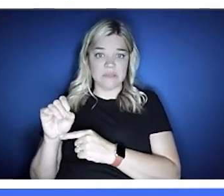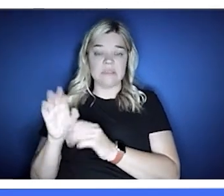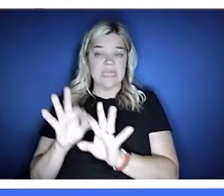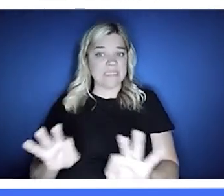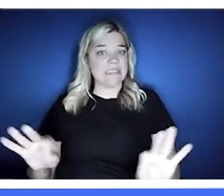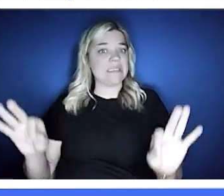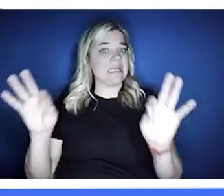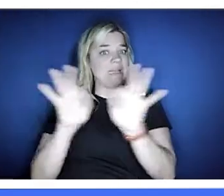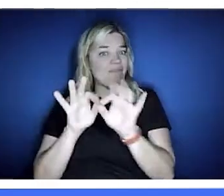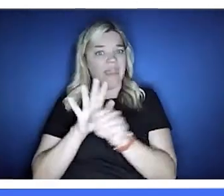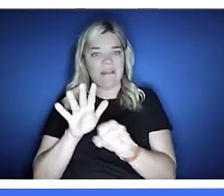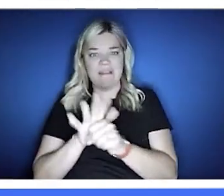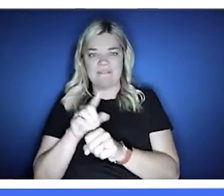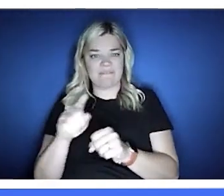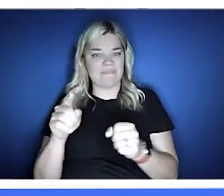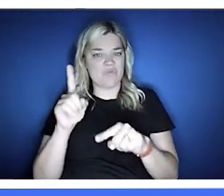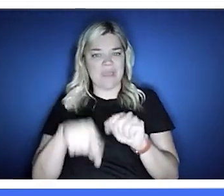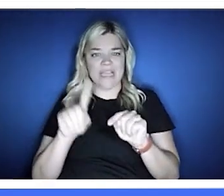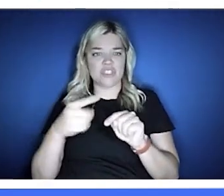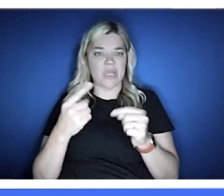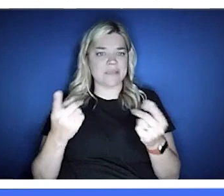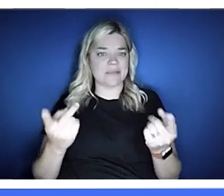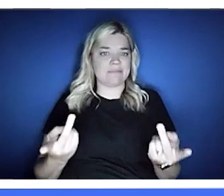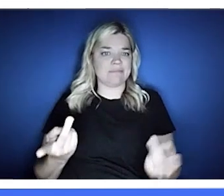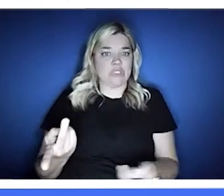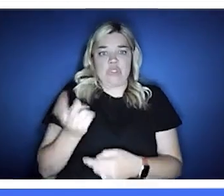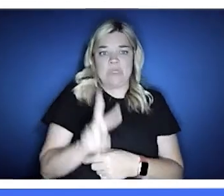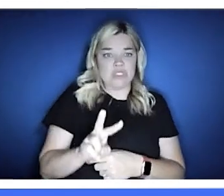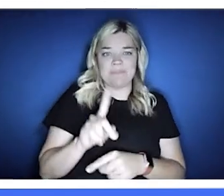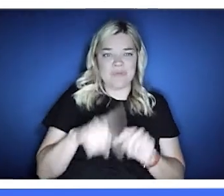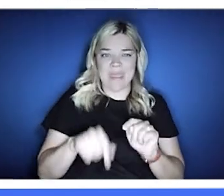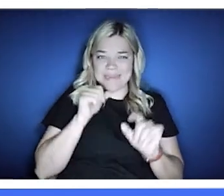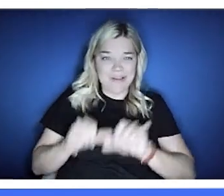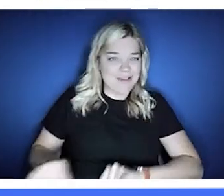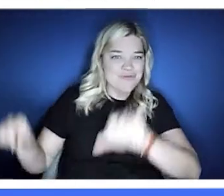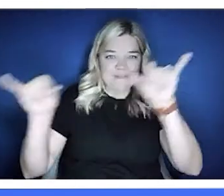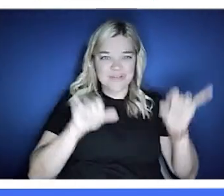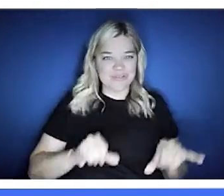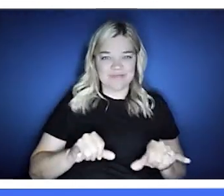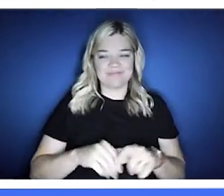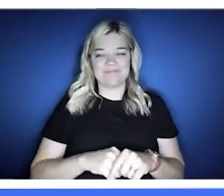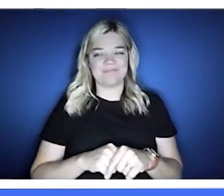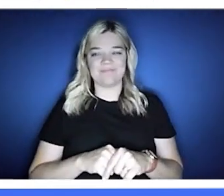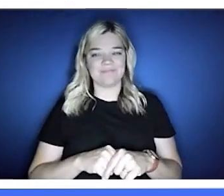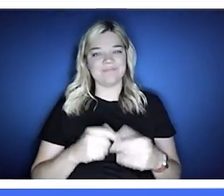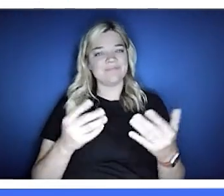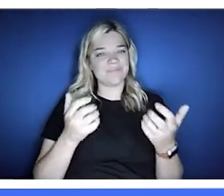that you don't want to, you can't just crisscross them. It's not a universal thing. So you want to make sure that you're surveying